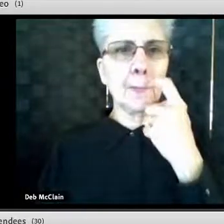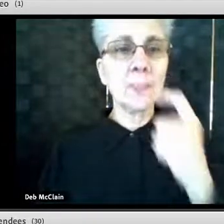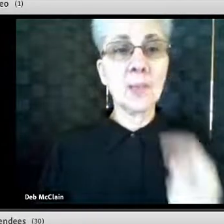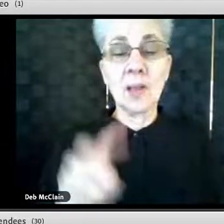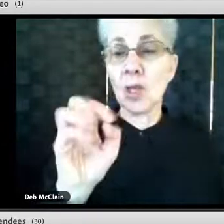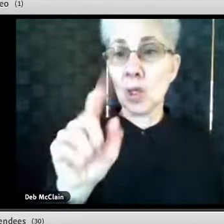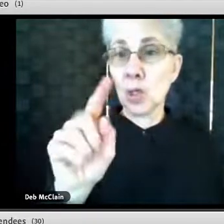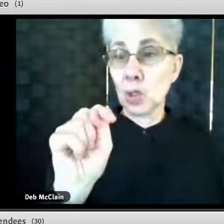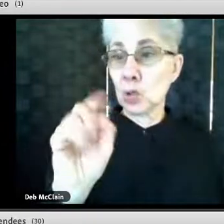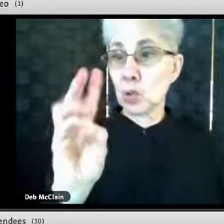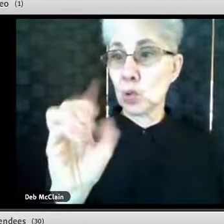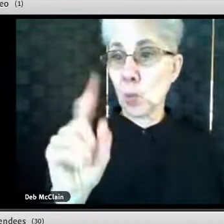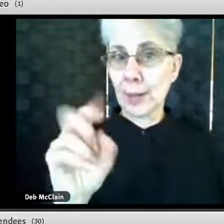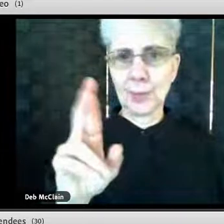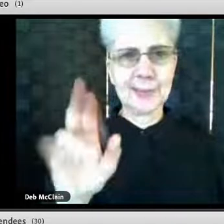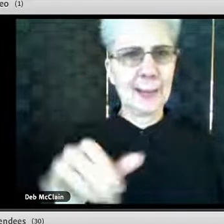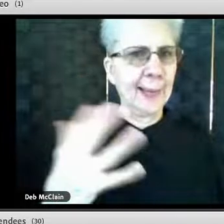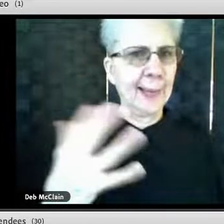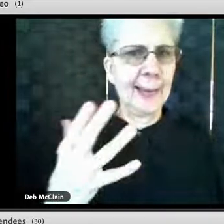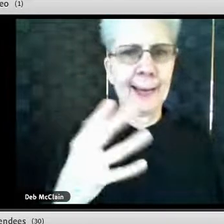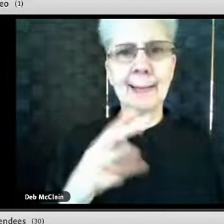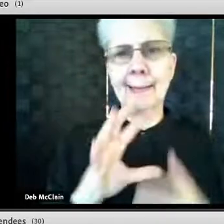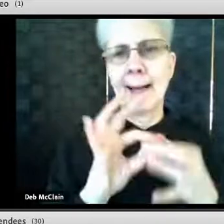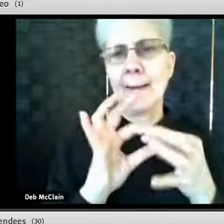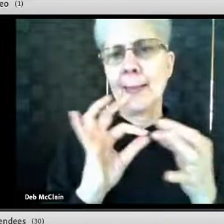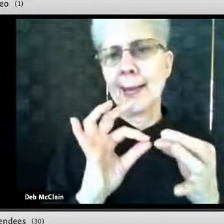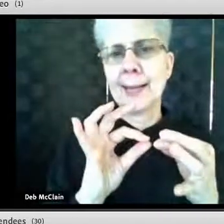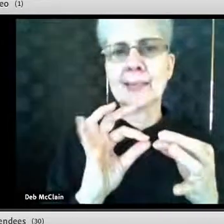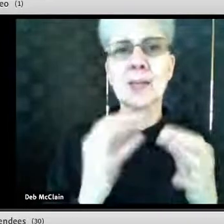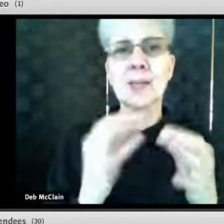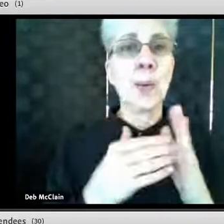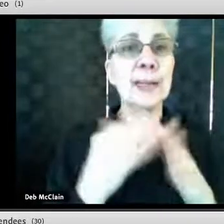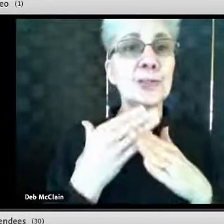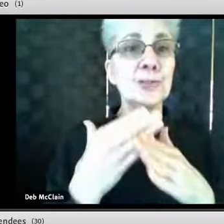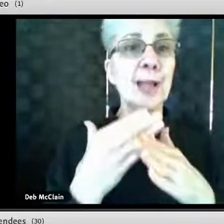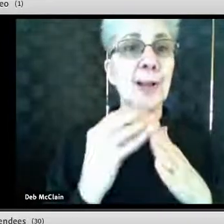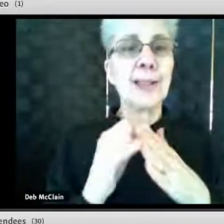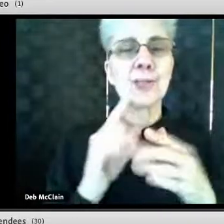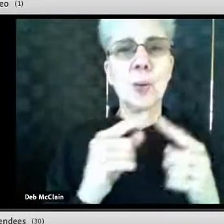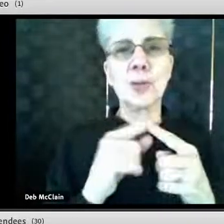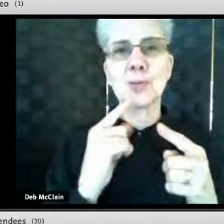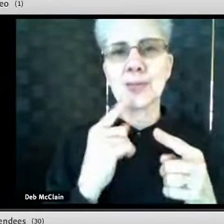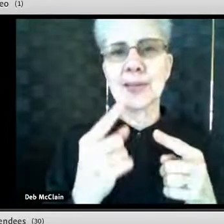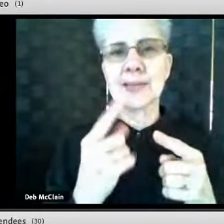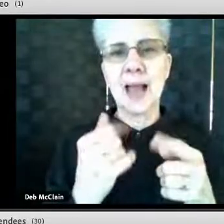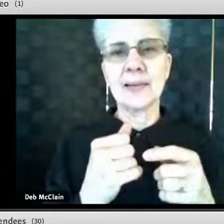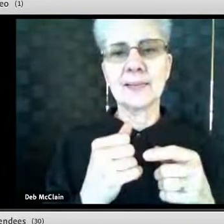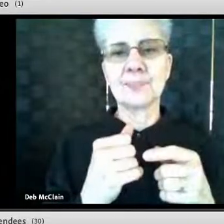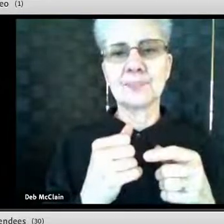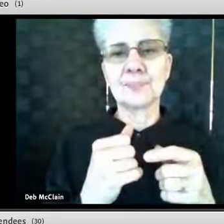Twitter, you know, you get the same thing, comments, reshares, which is when you just kind of forward it